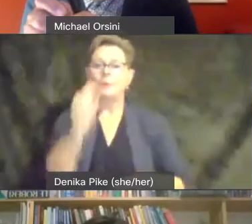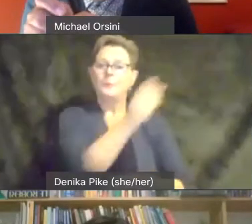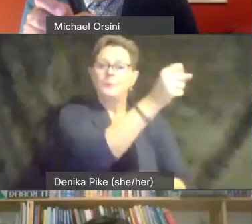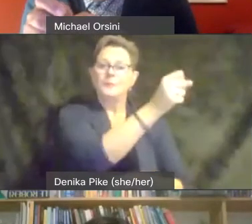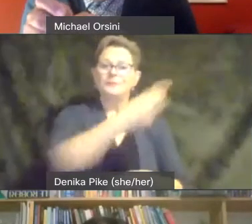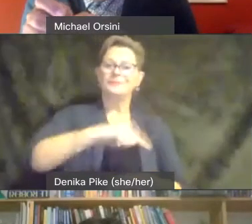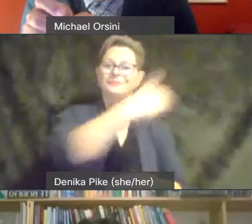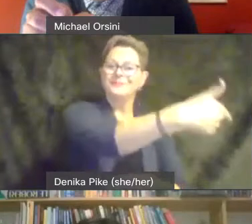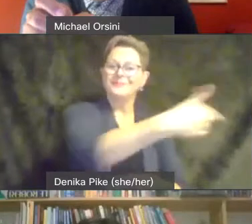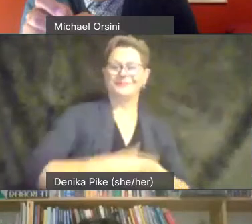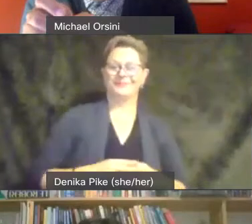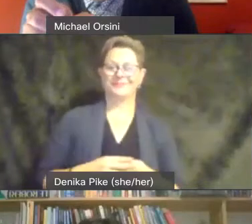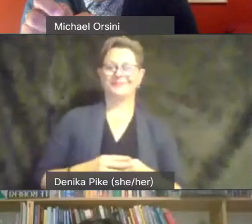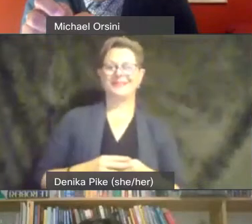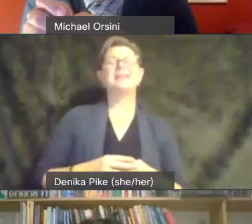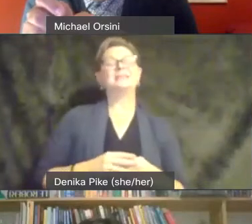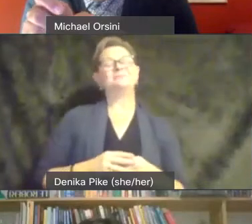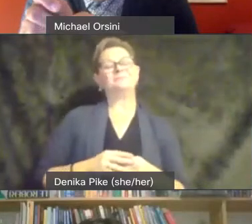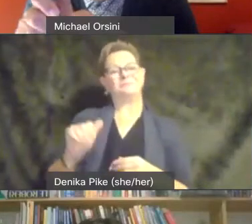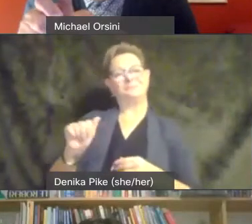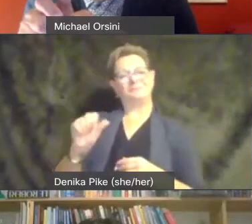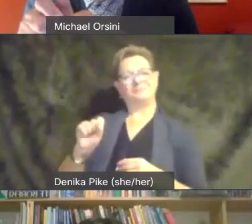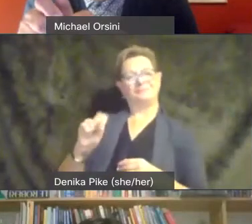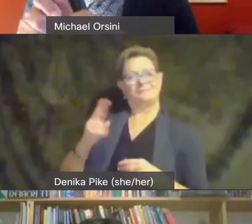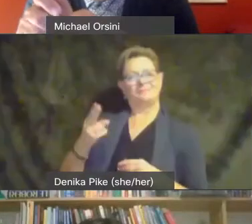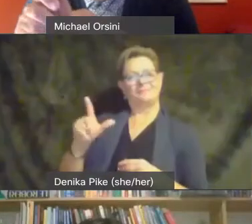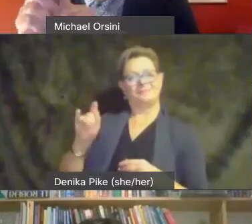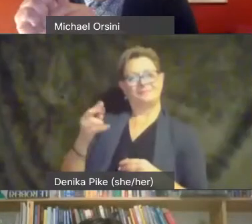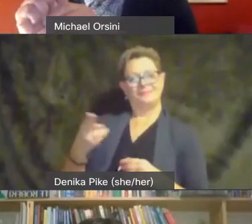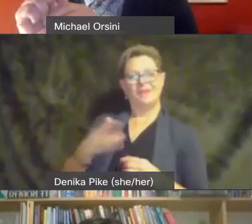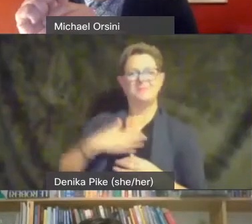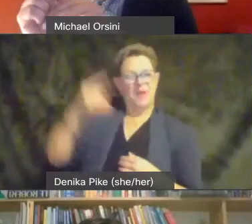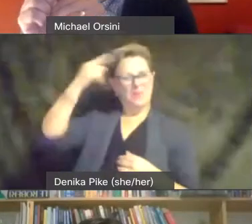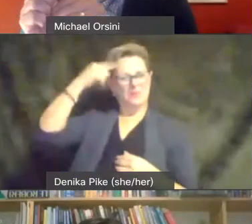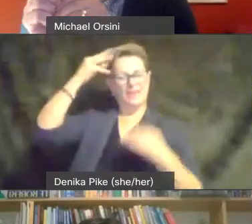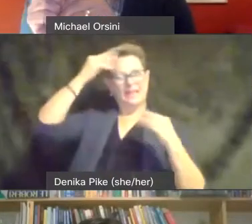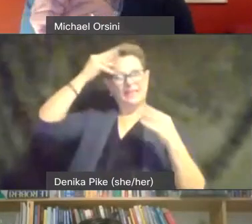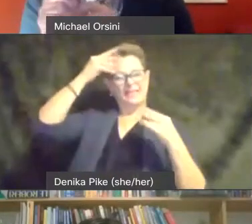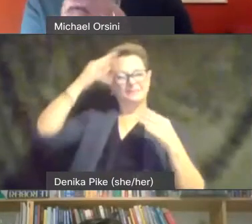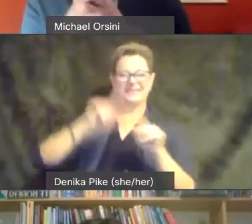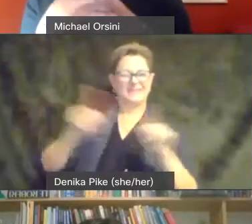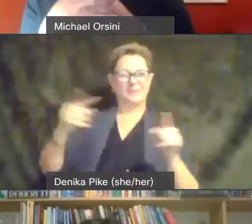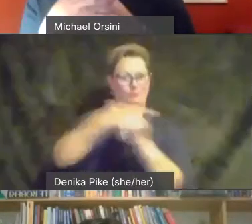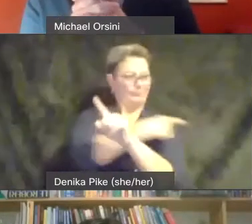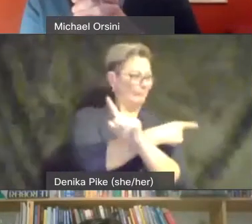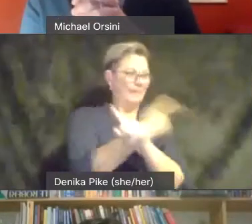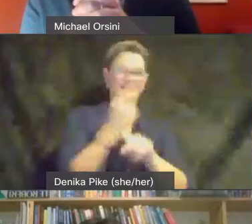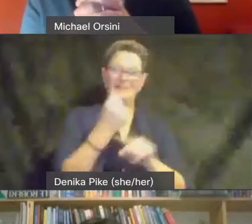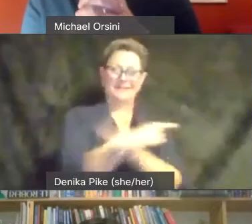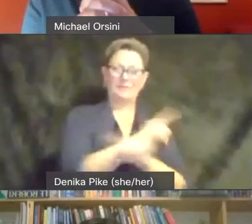Yeah, I mean, my brain thinks in all the time, so I can't help it, but a lot of the, I think it's a.